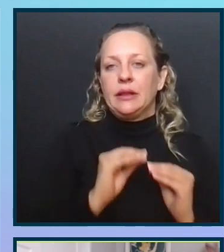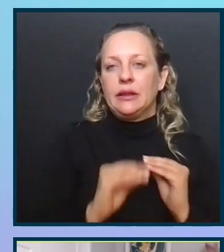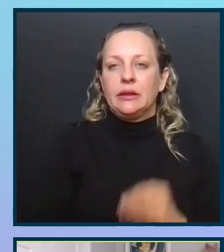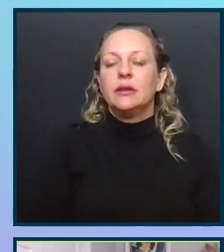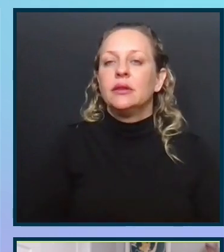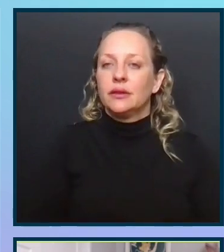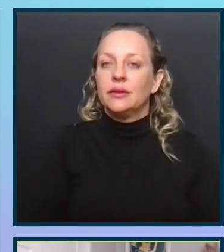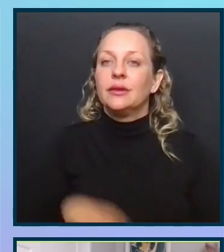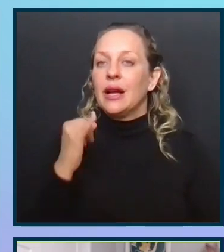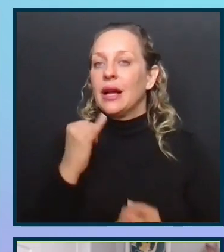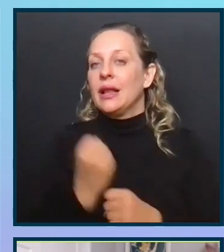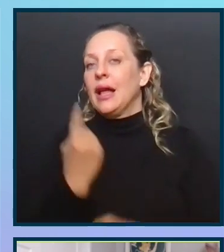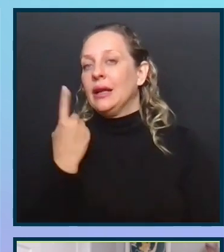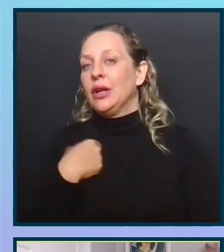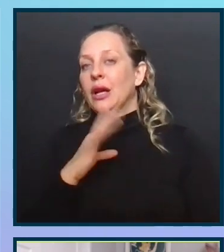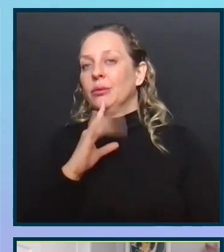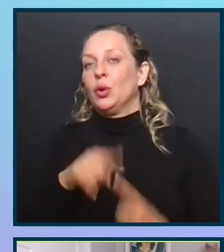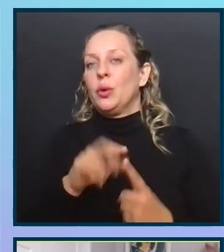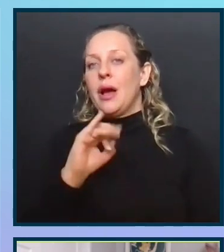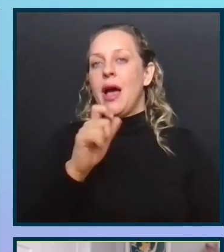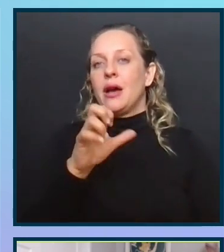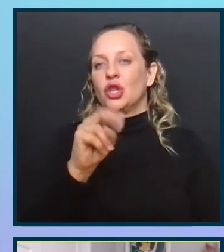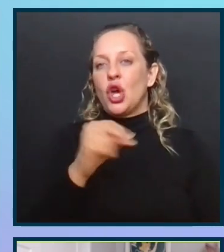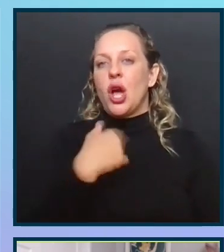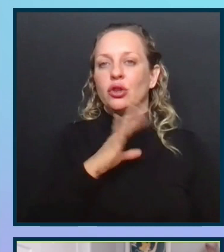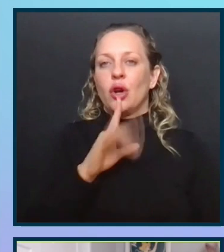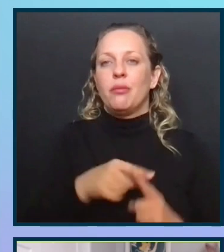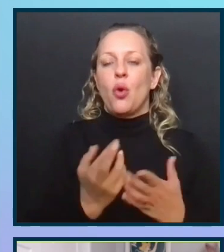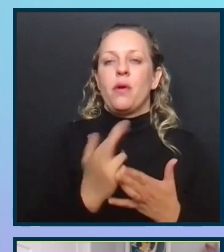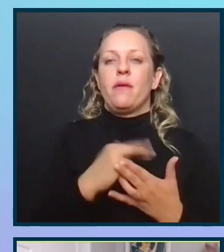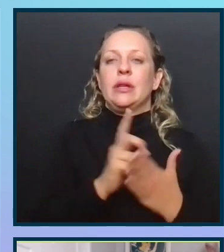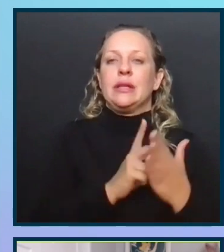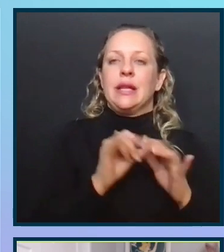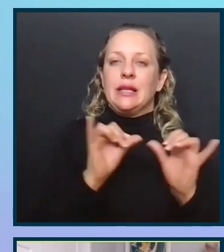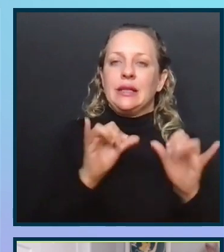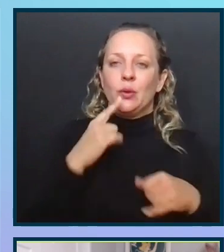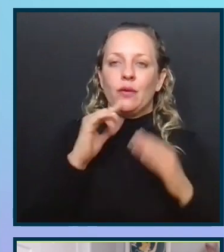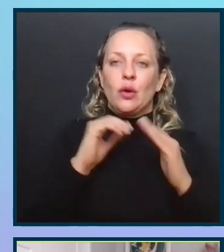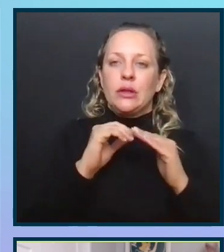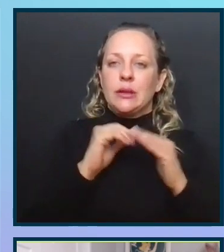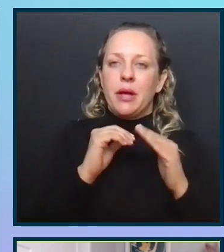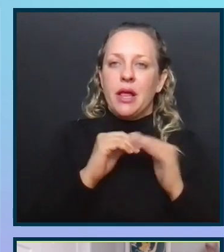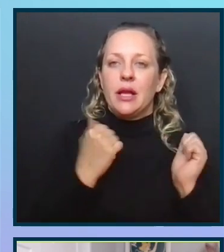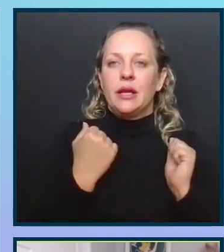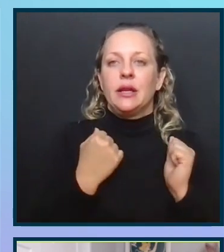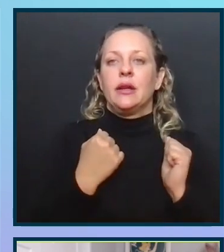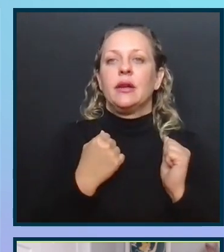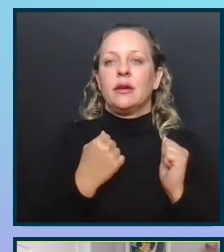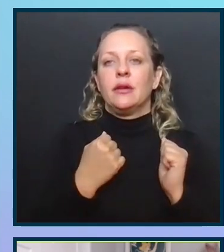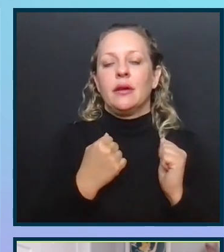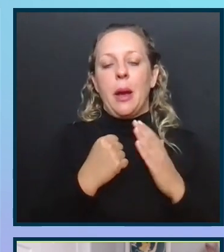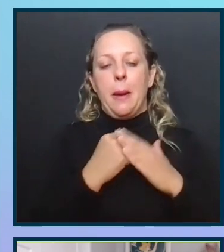Now, last year, when I spoke at axe-con, I talked about reviewing design systems for accessibility baseline considerations.